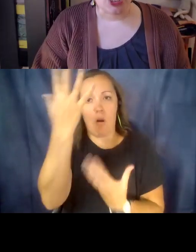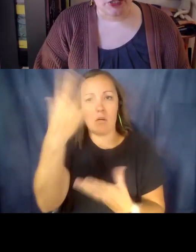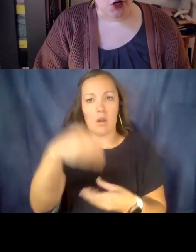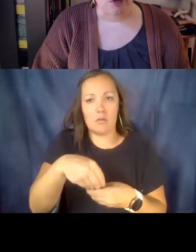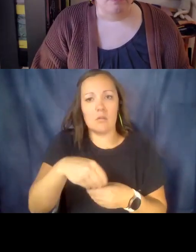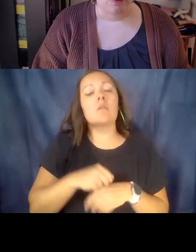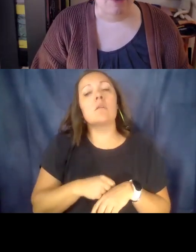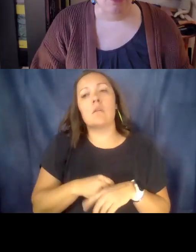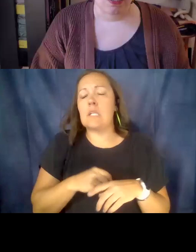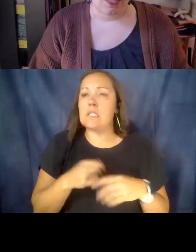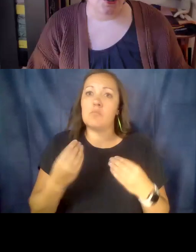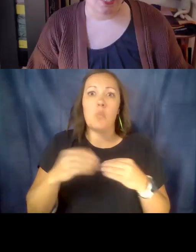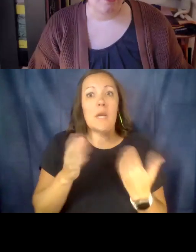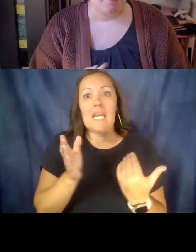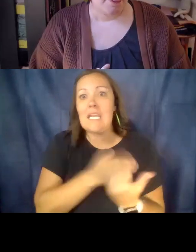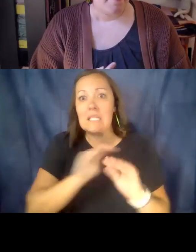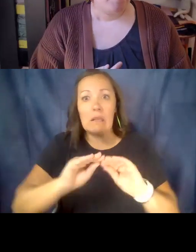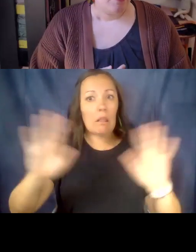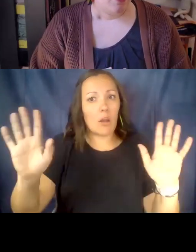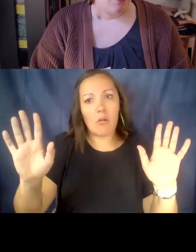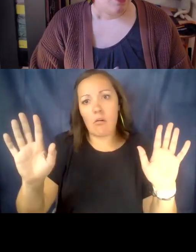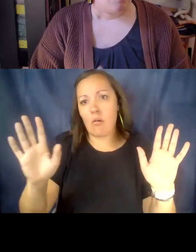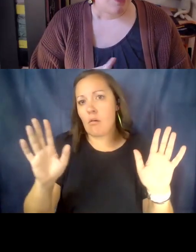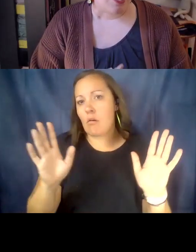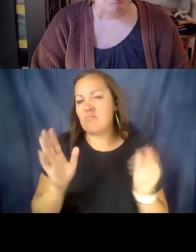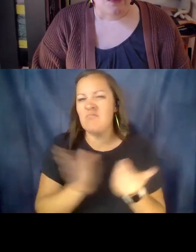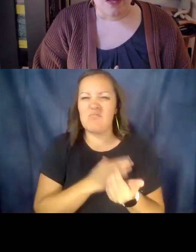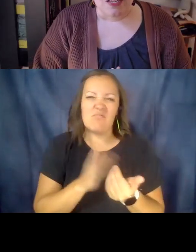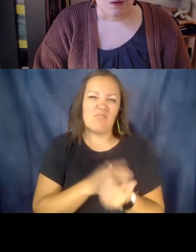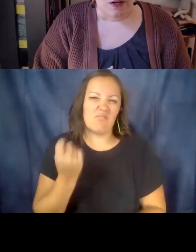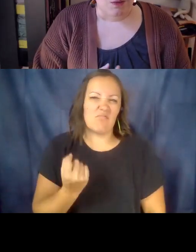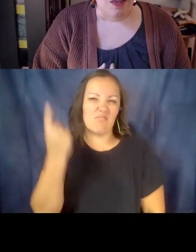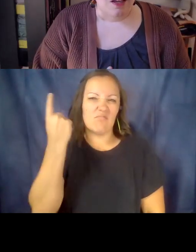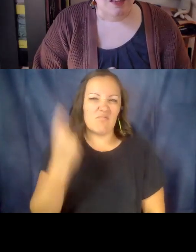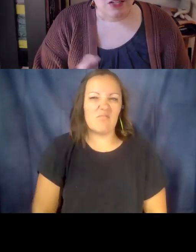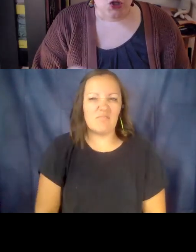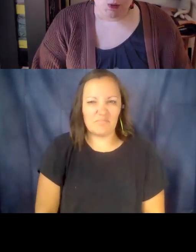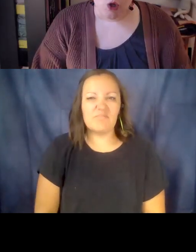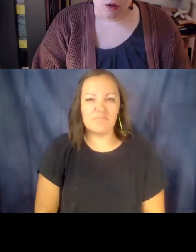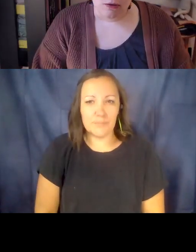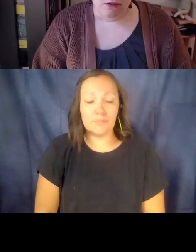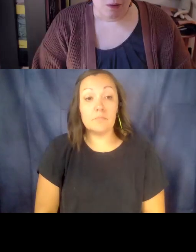clearer for everyone to understand. A couple of other things that I recommend in these poll from